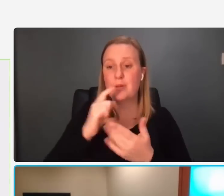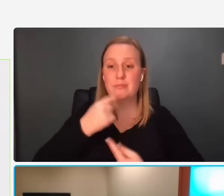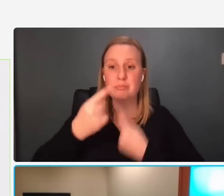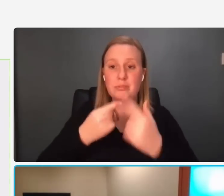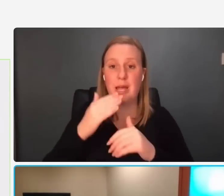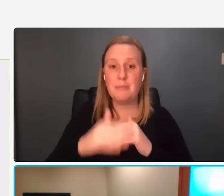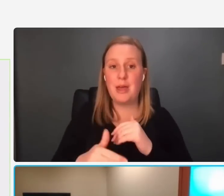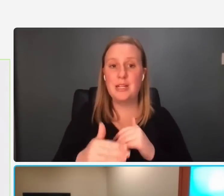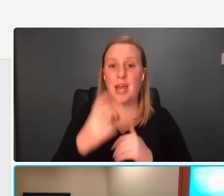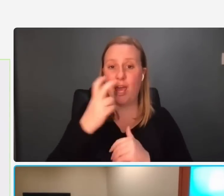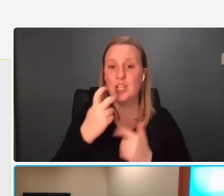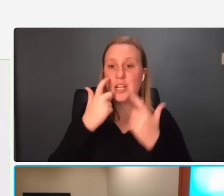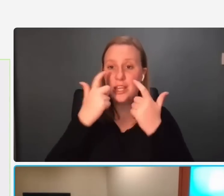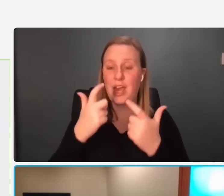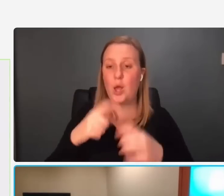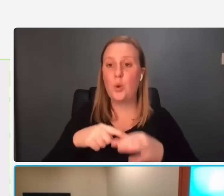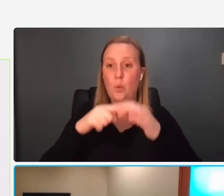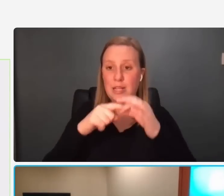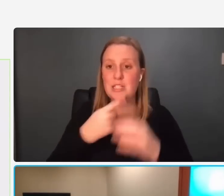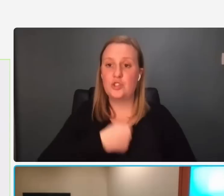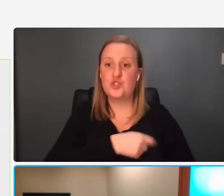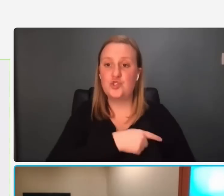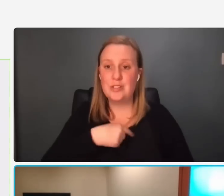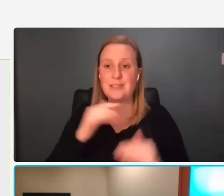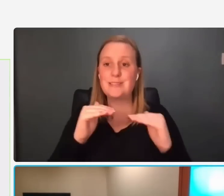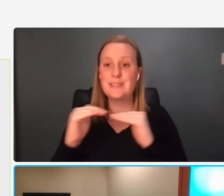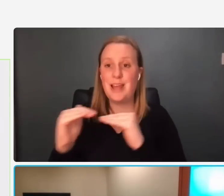and this is also an important consideration as we design a new approach to regulation.